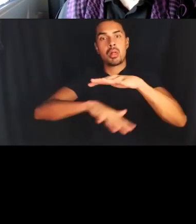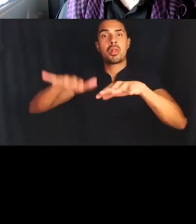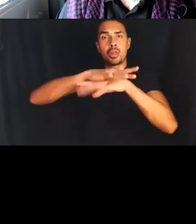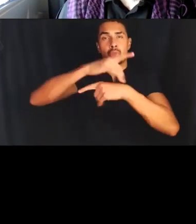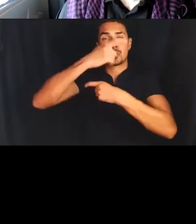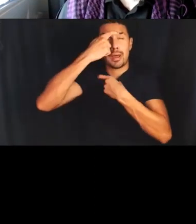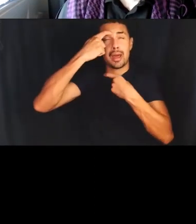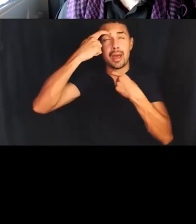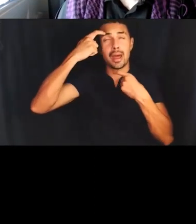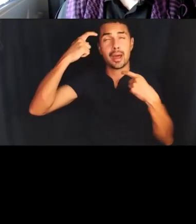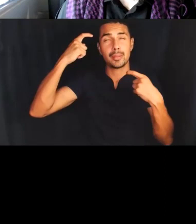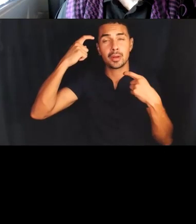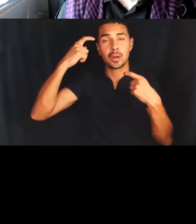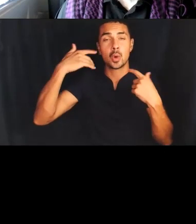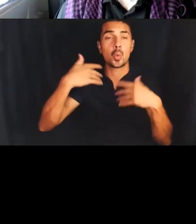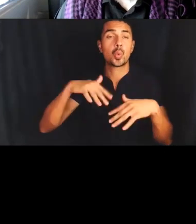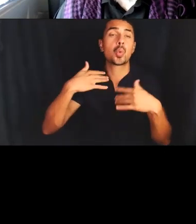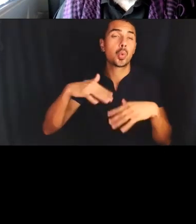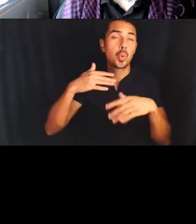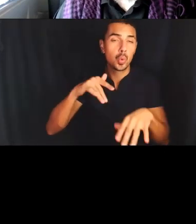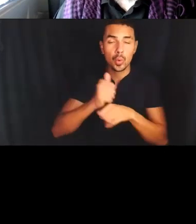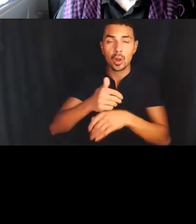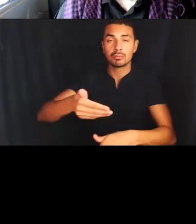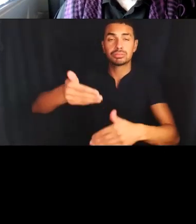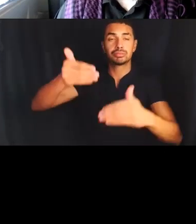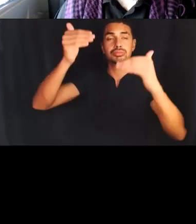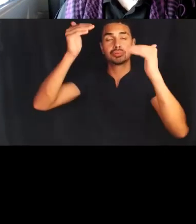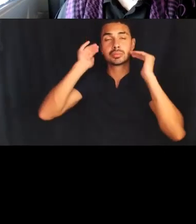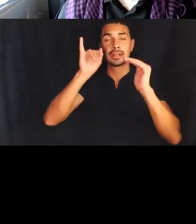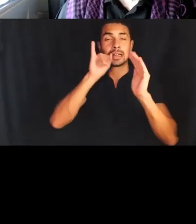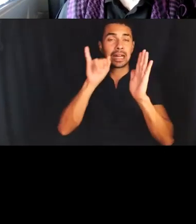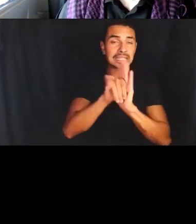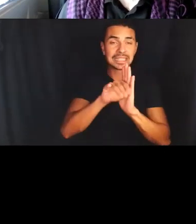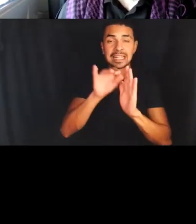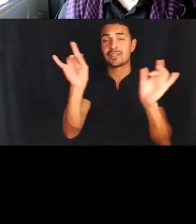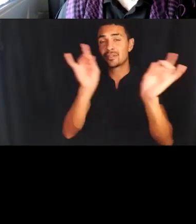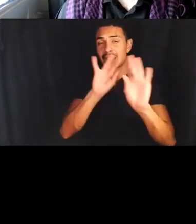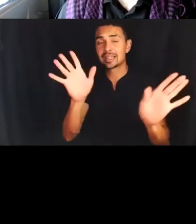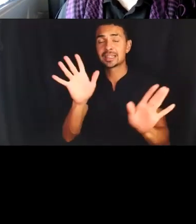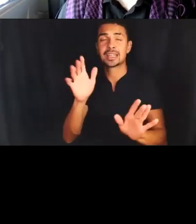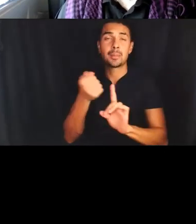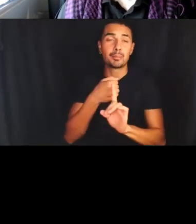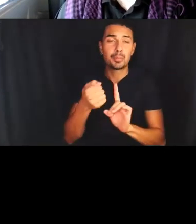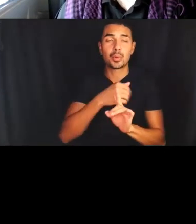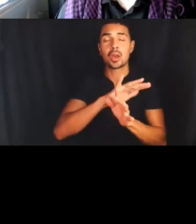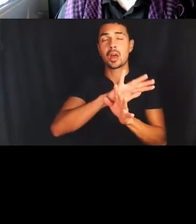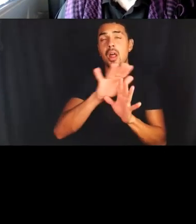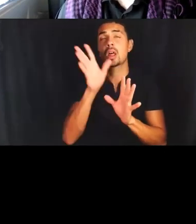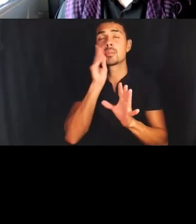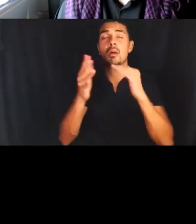their identities, who talk about the kind of violence and abuse that they have also experienced, right?"